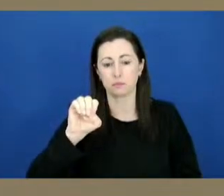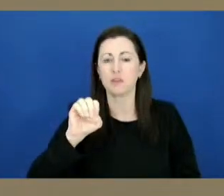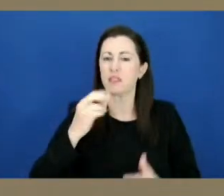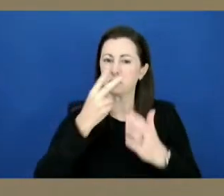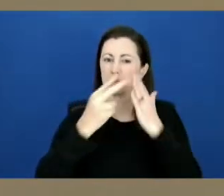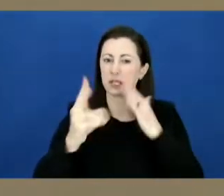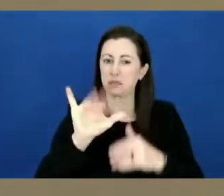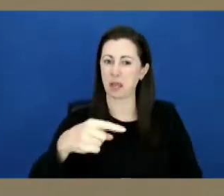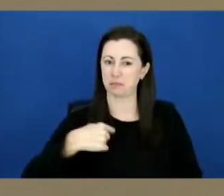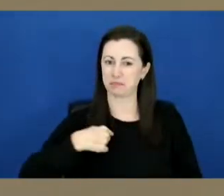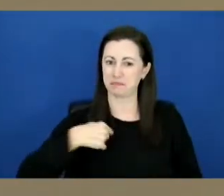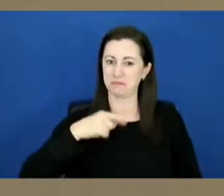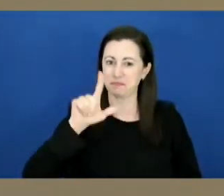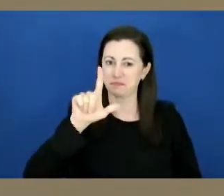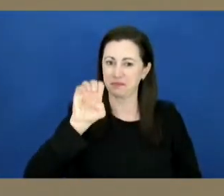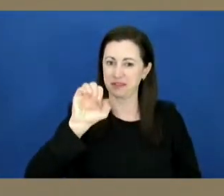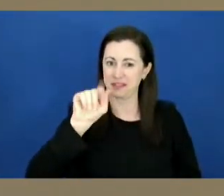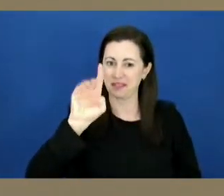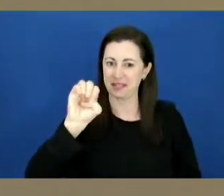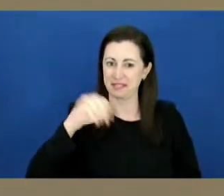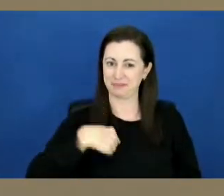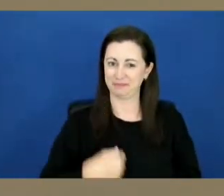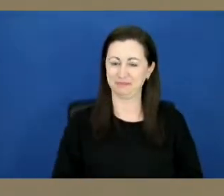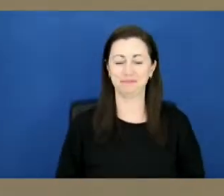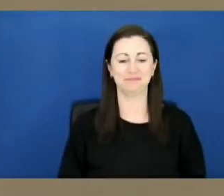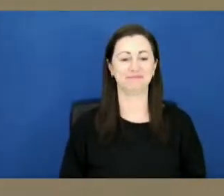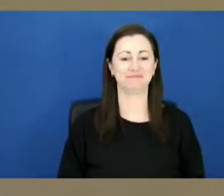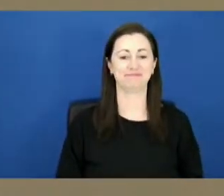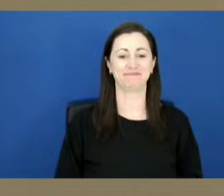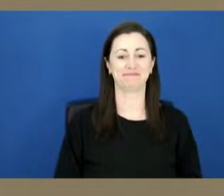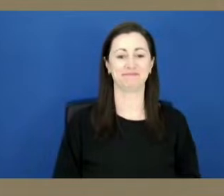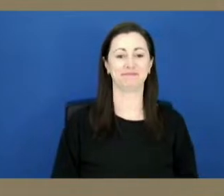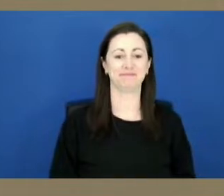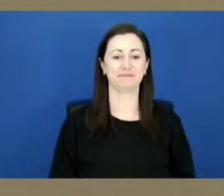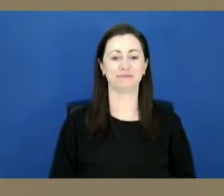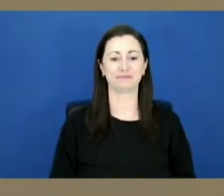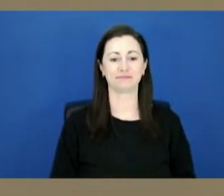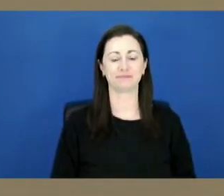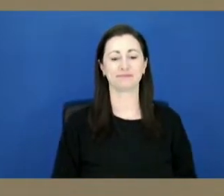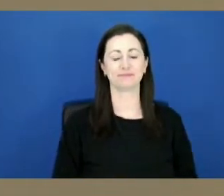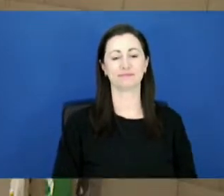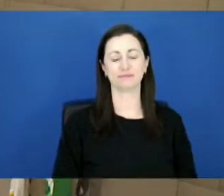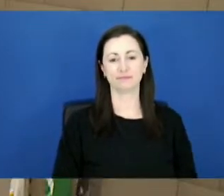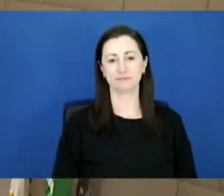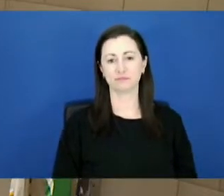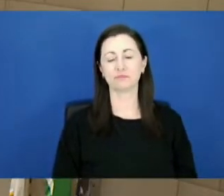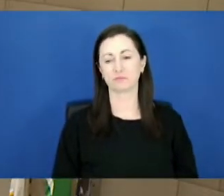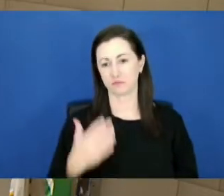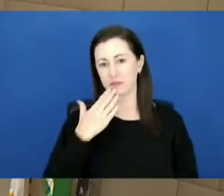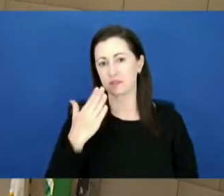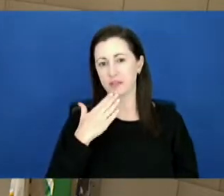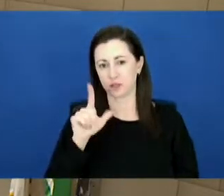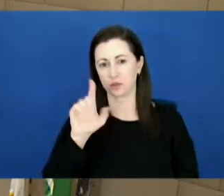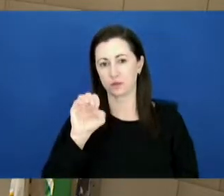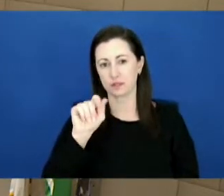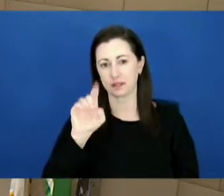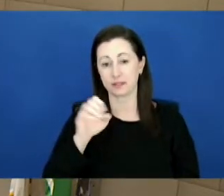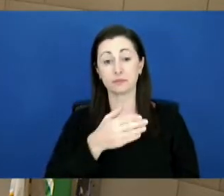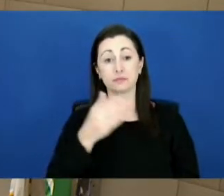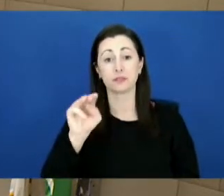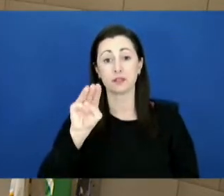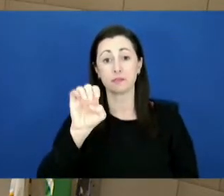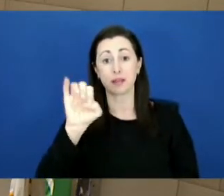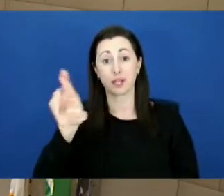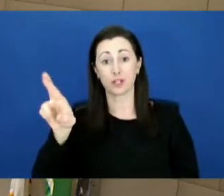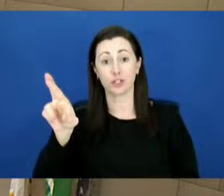FOUR DAYS.